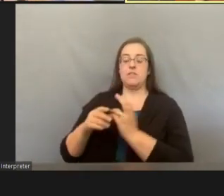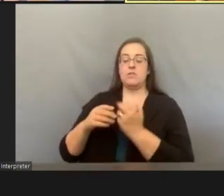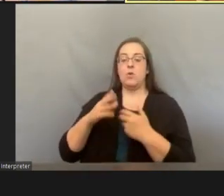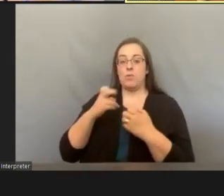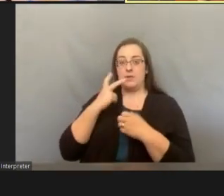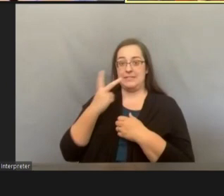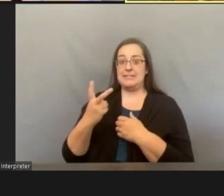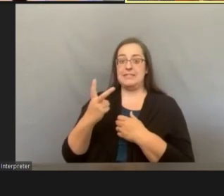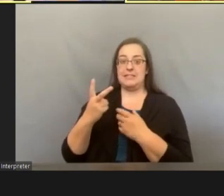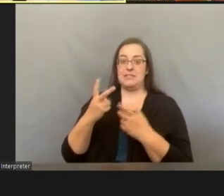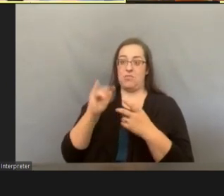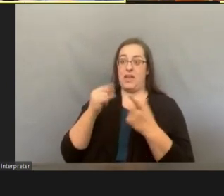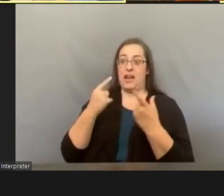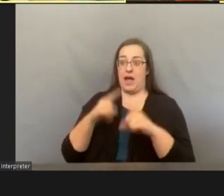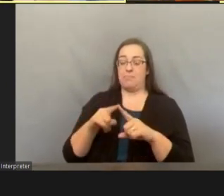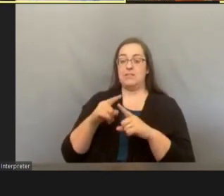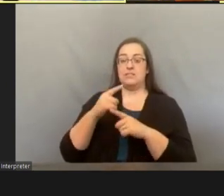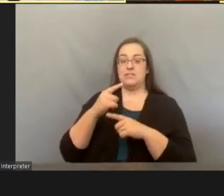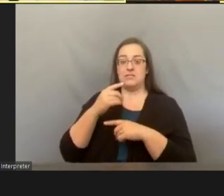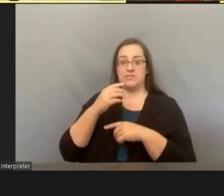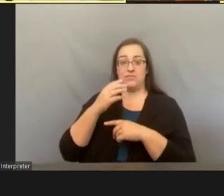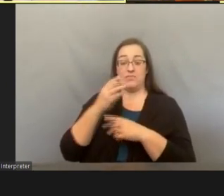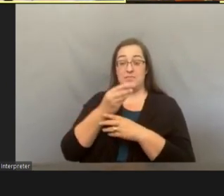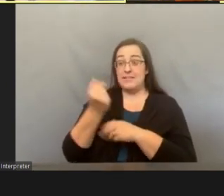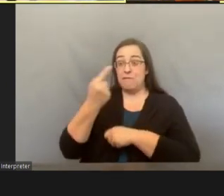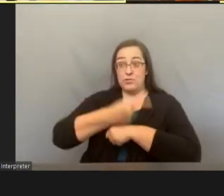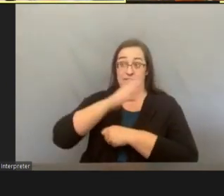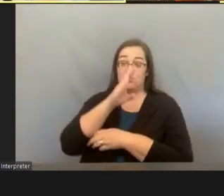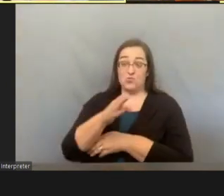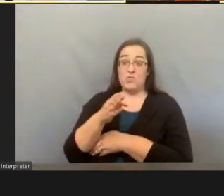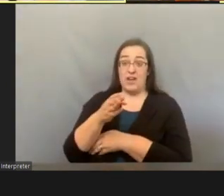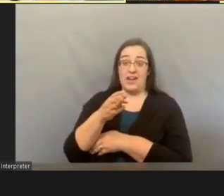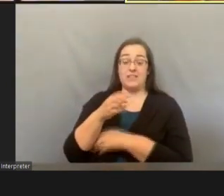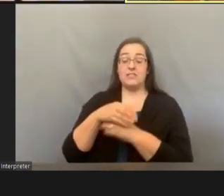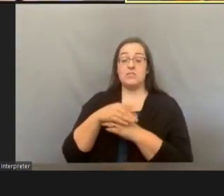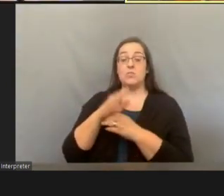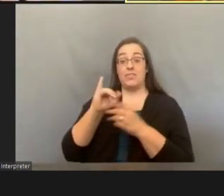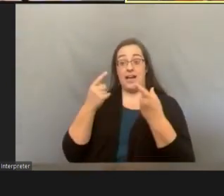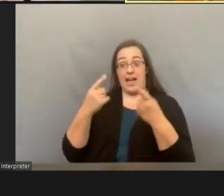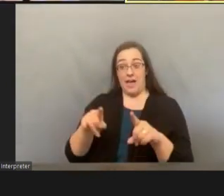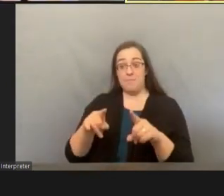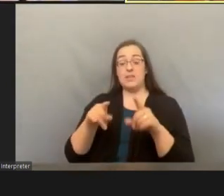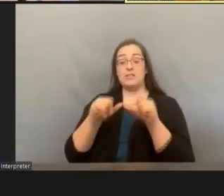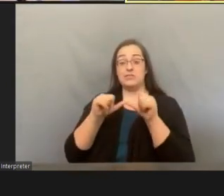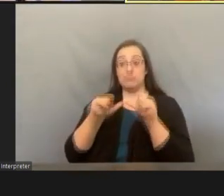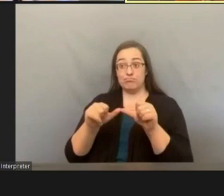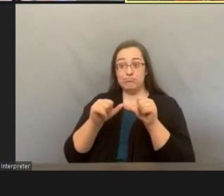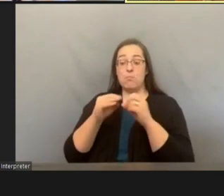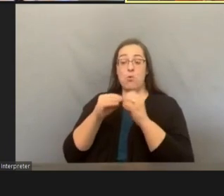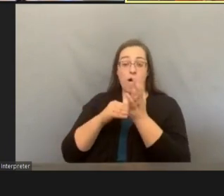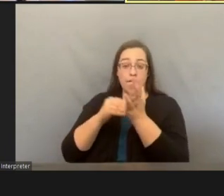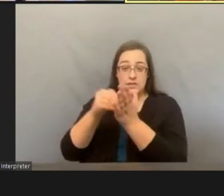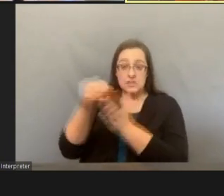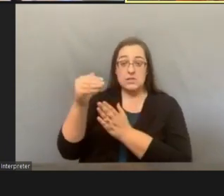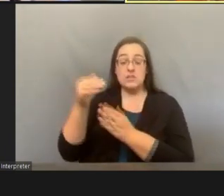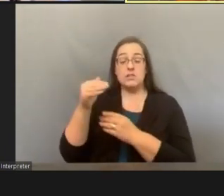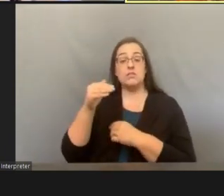AND SO, I THINK AS WE MOVE FORWARD WE WANTED TO SEE MORE DAYS OF THAT AND WE WANT TO SEE